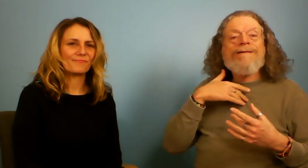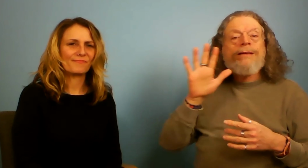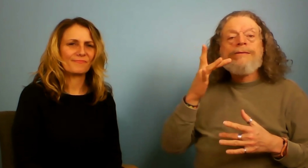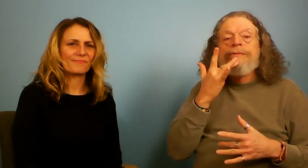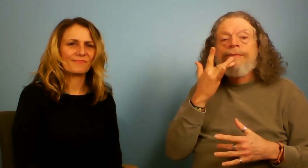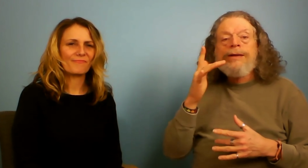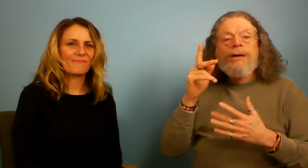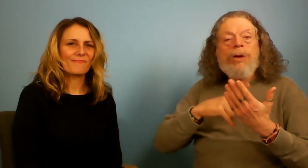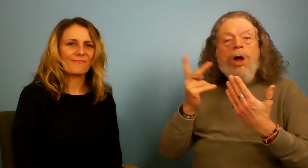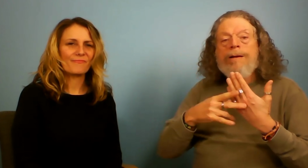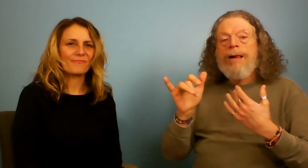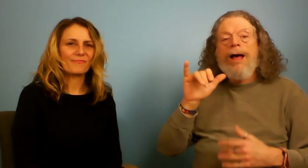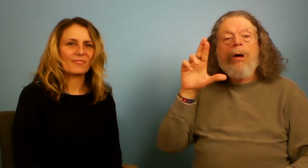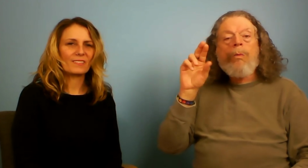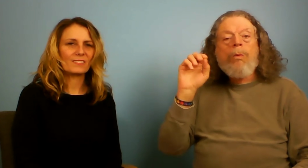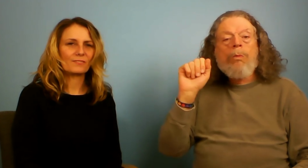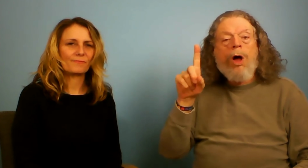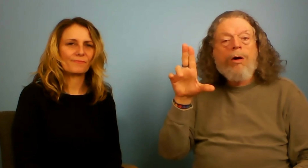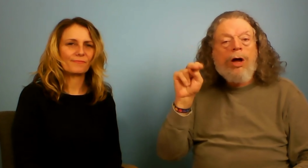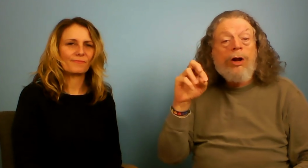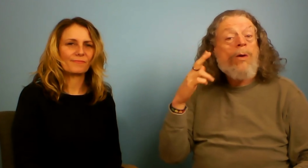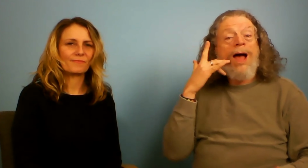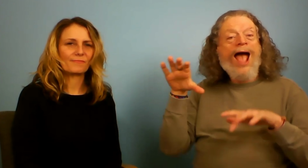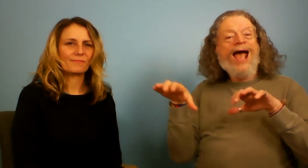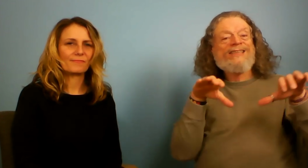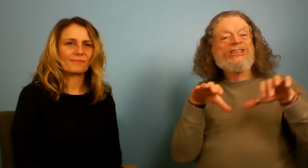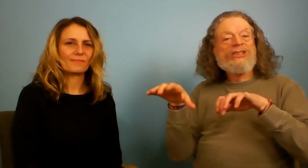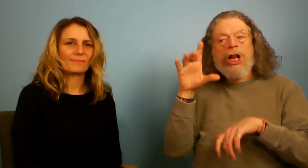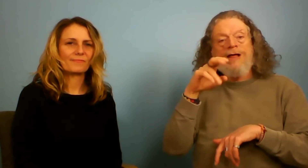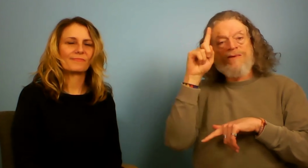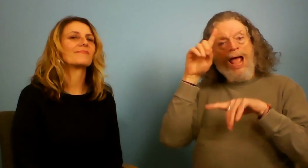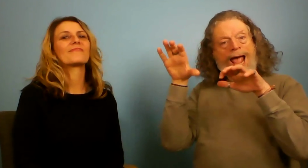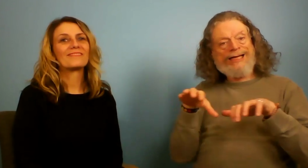You know many deaf people have their favorite programs like Road Runner because there is a